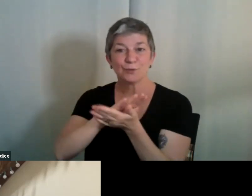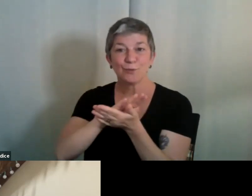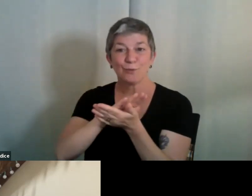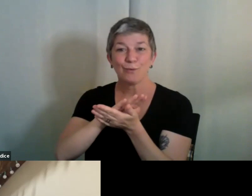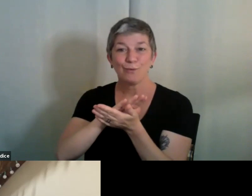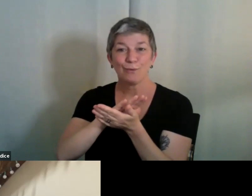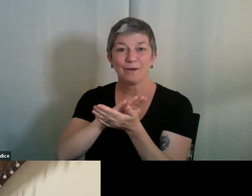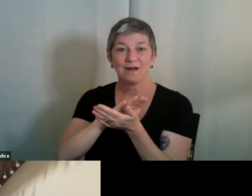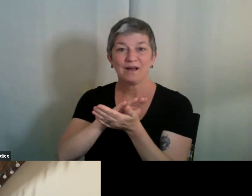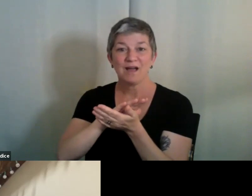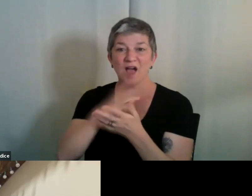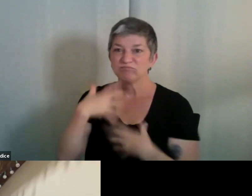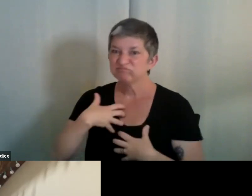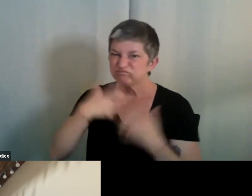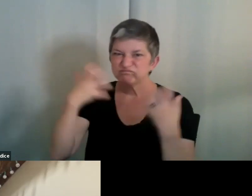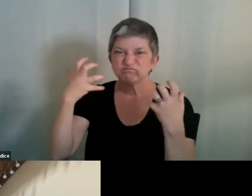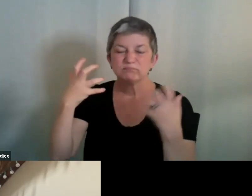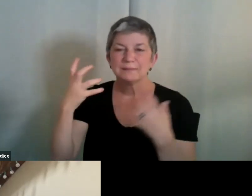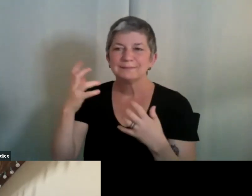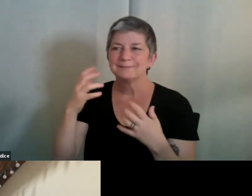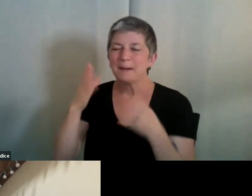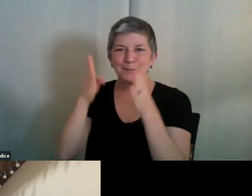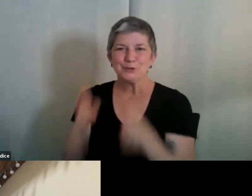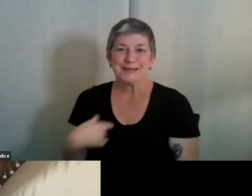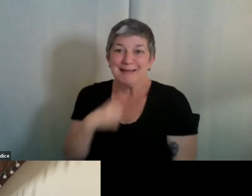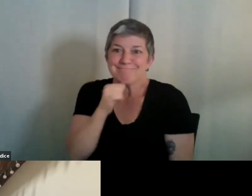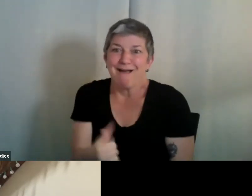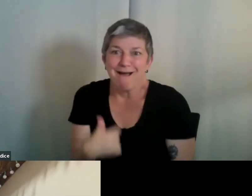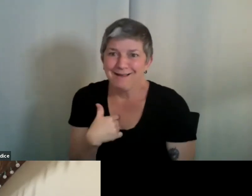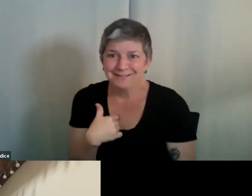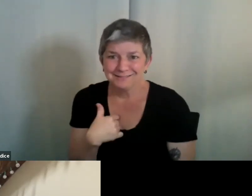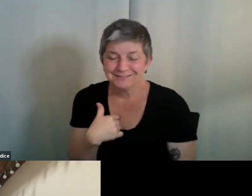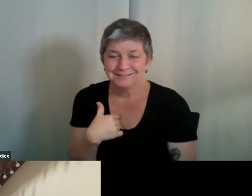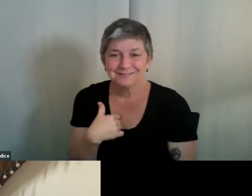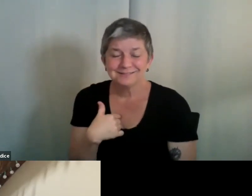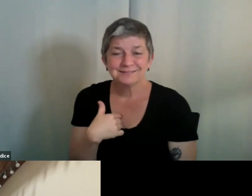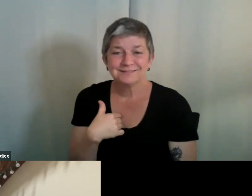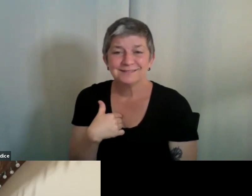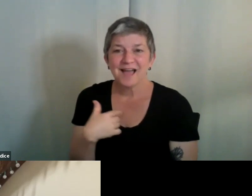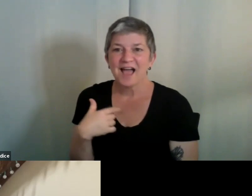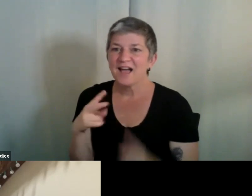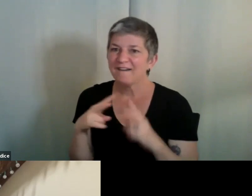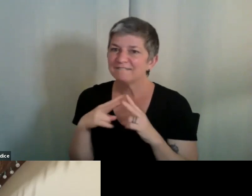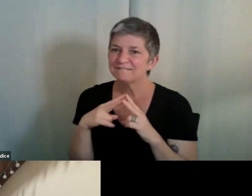act like someone I'm not, which is a very big B, I'm just gonna